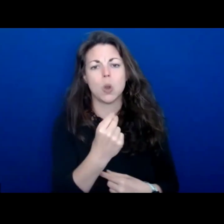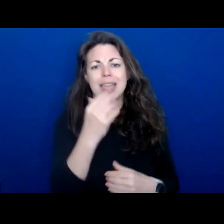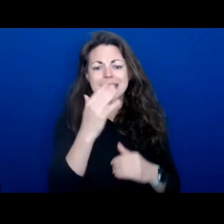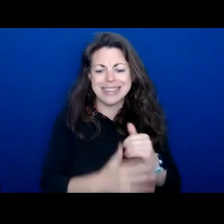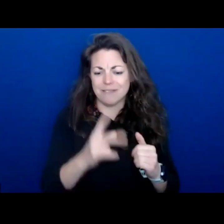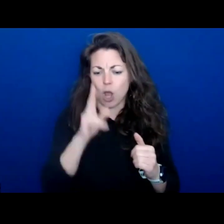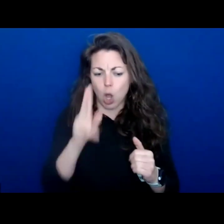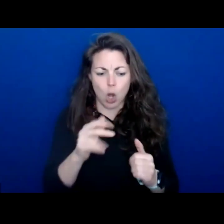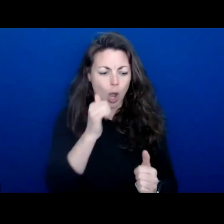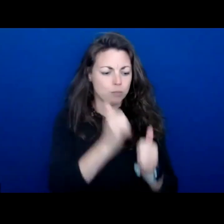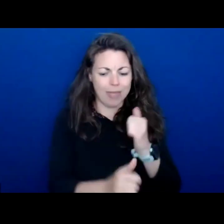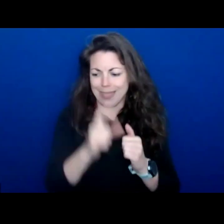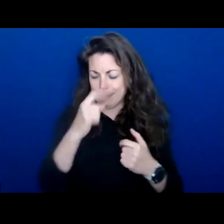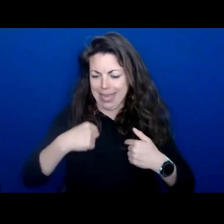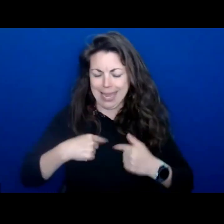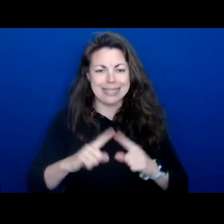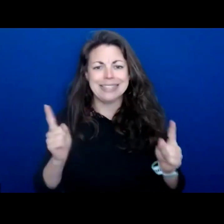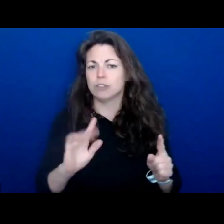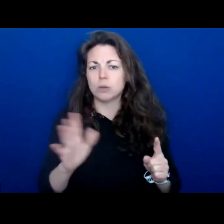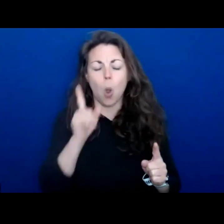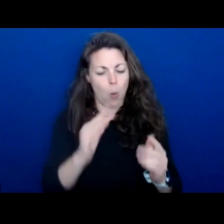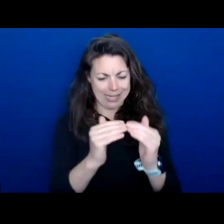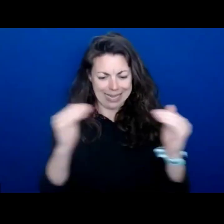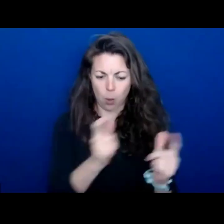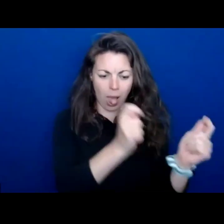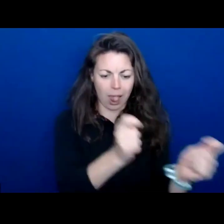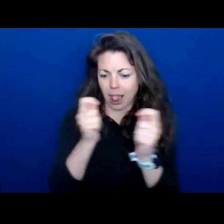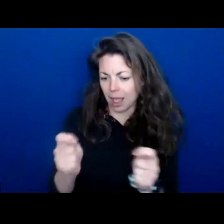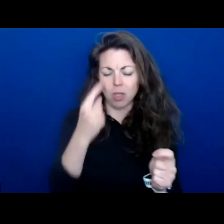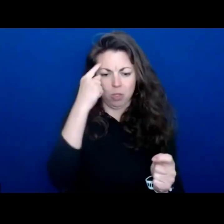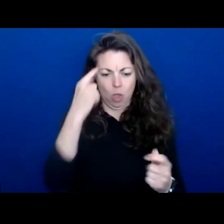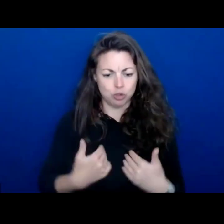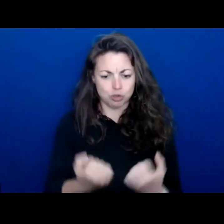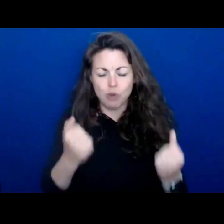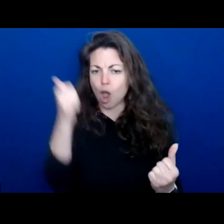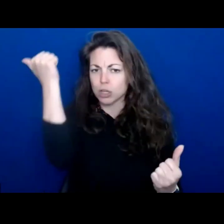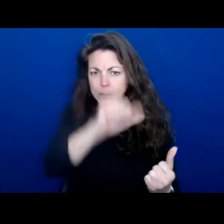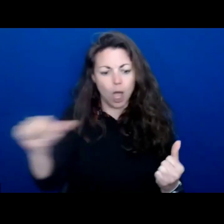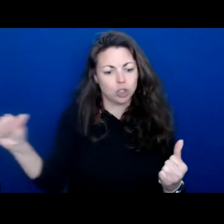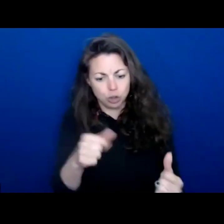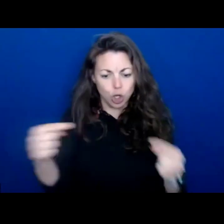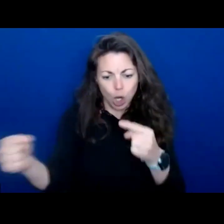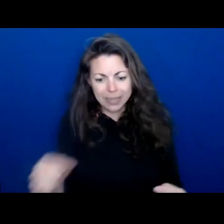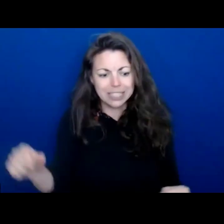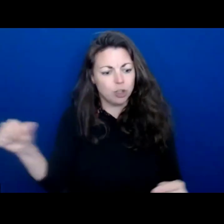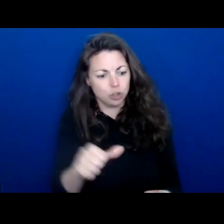between my brother and I. He always believed that girls were just as strong and just as smart and should be competitive and financially independent.